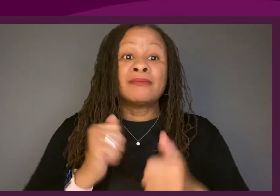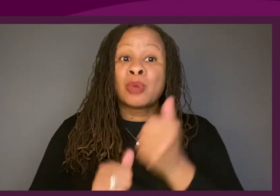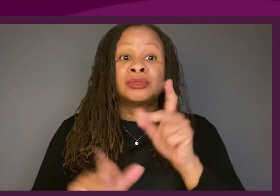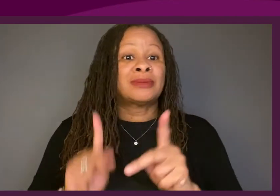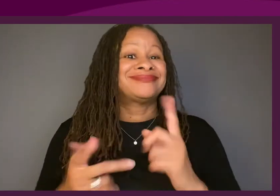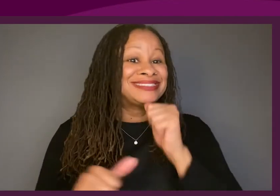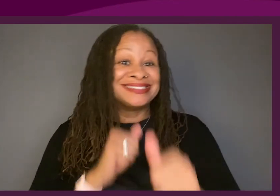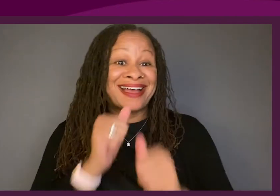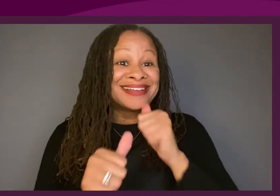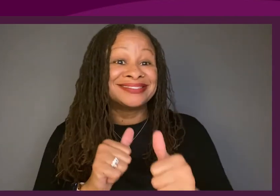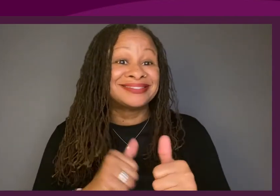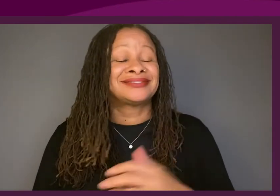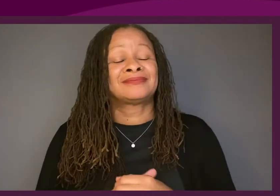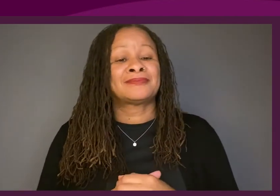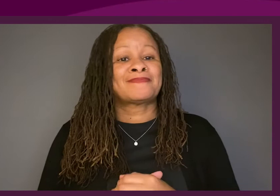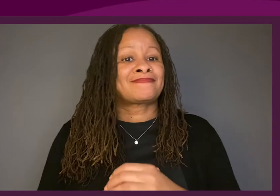a safer environment.